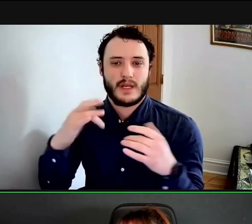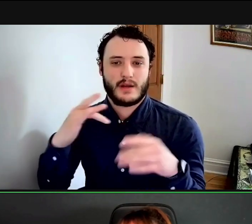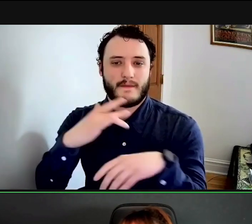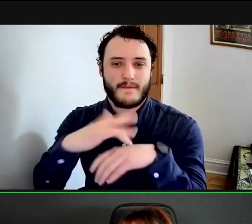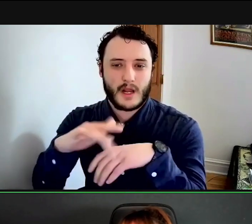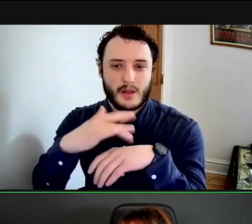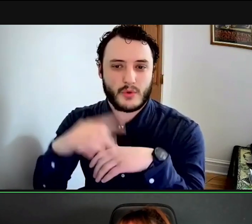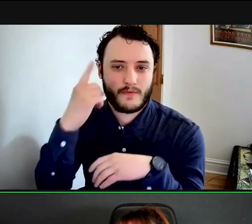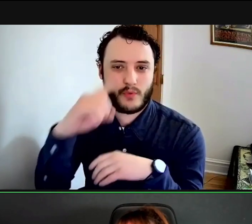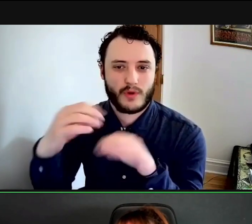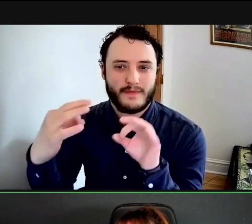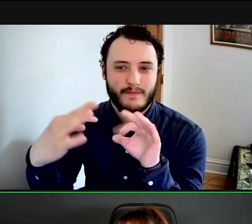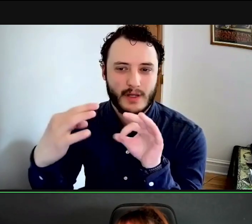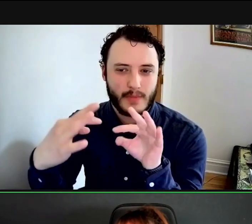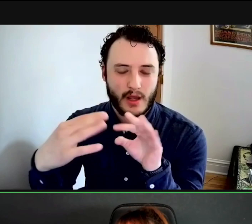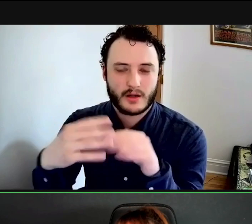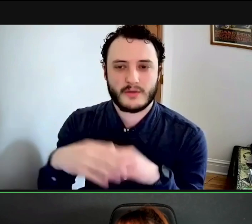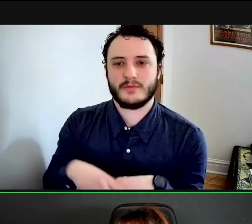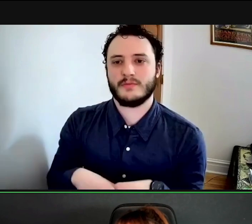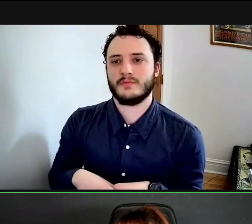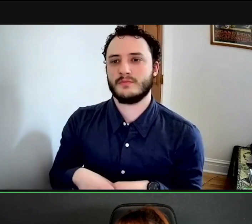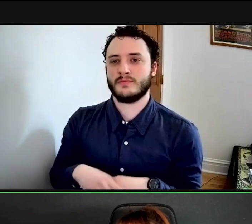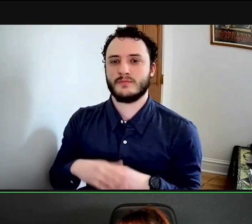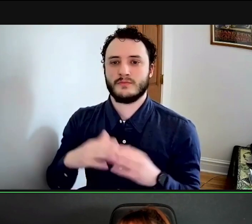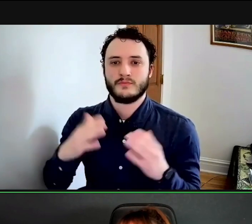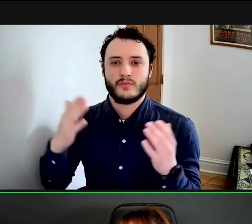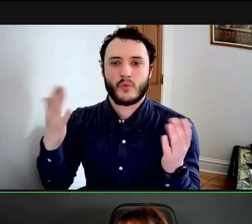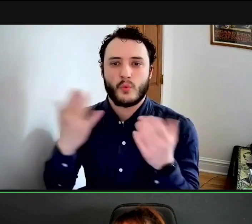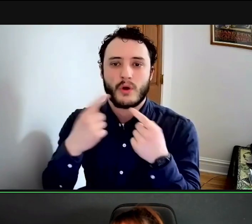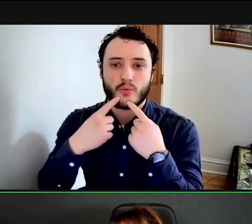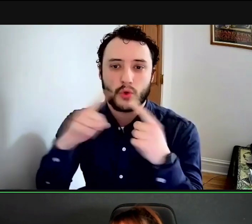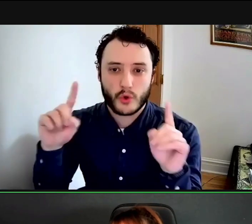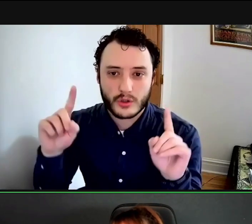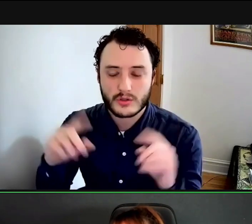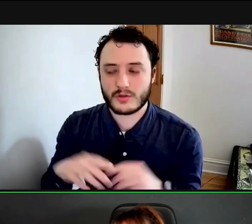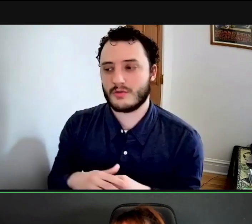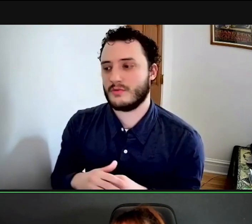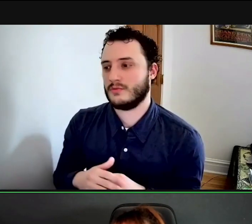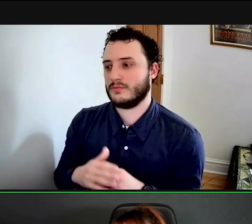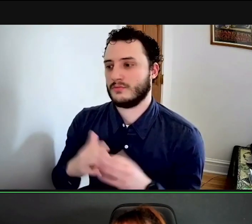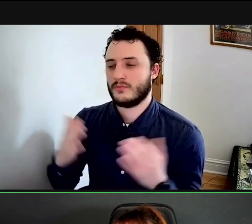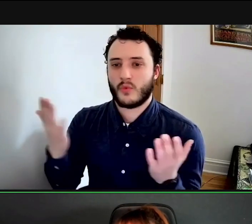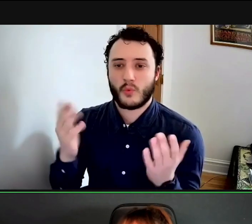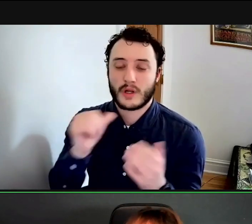Make sure you have an area on your website where students can provide feedback